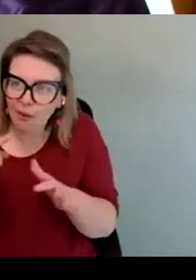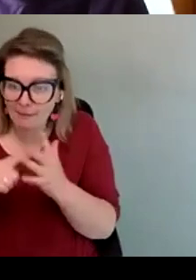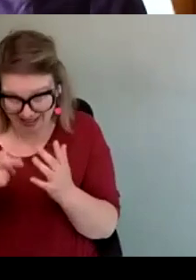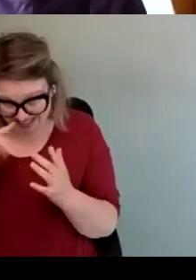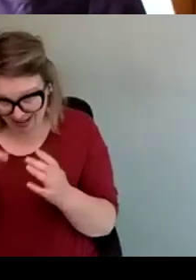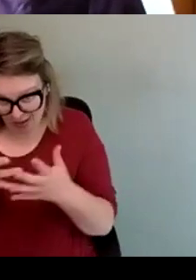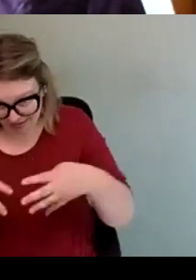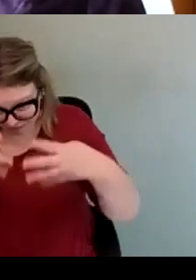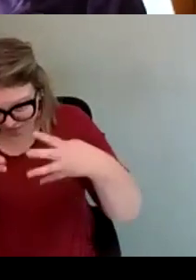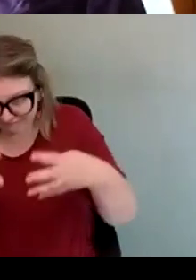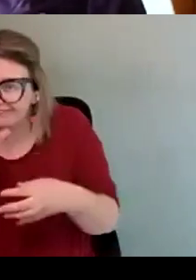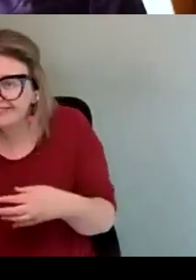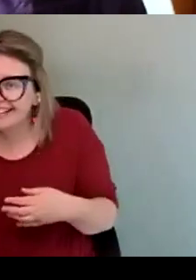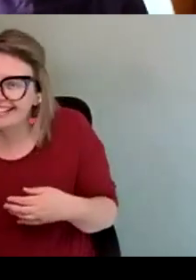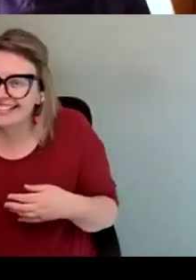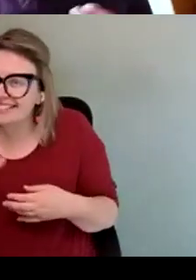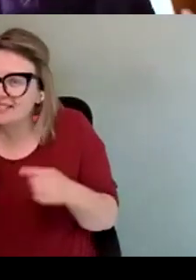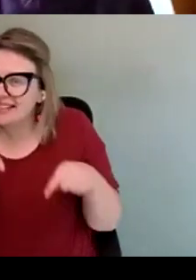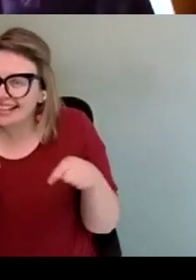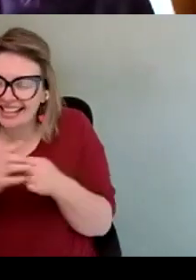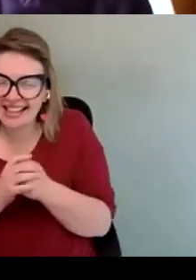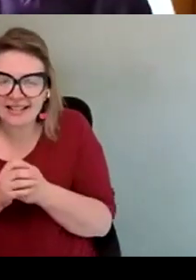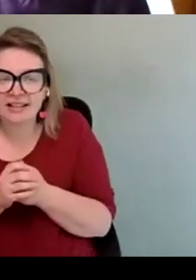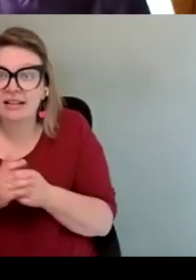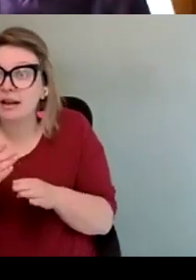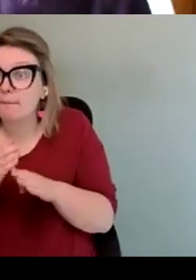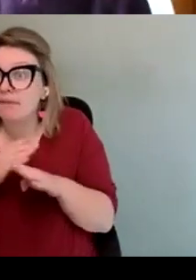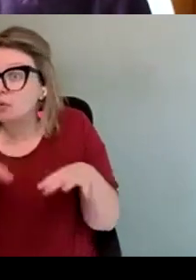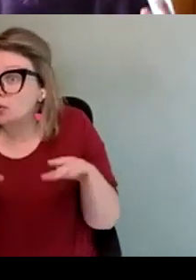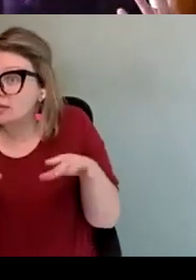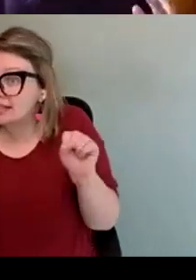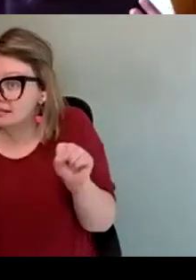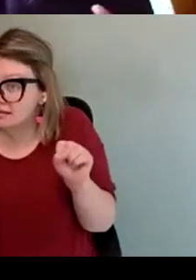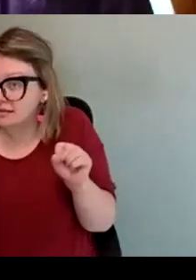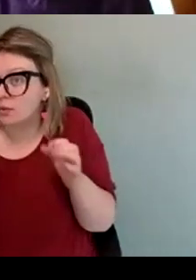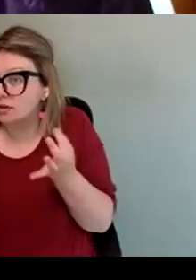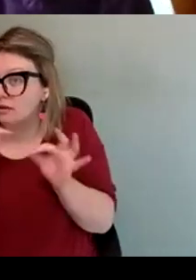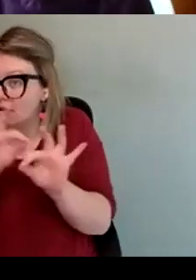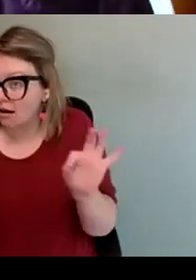It's really nice to see everyone. I've got a question for you before we jump in. If you've been to one of our webinars